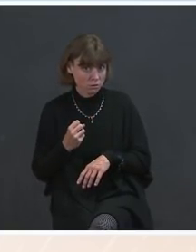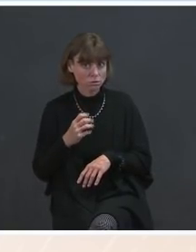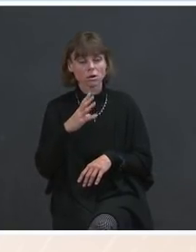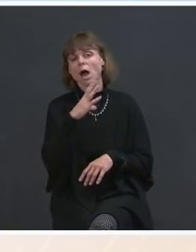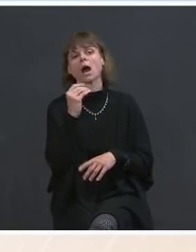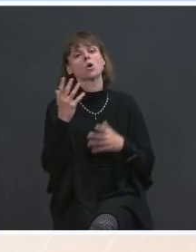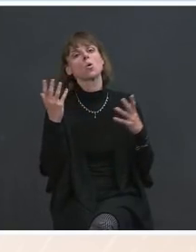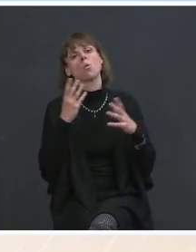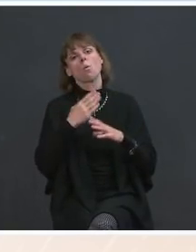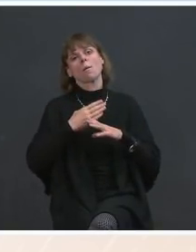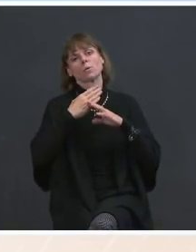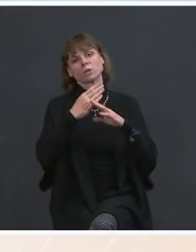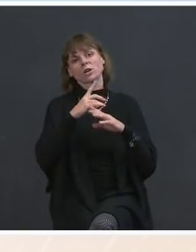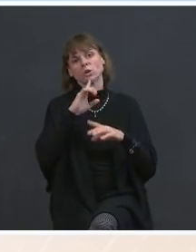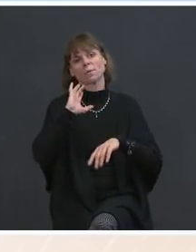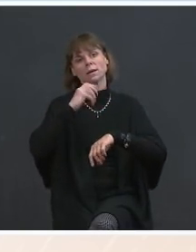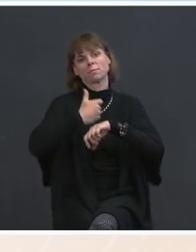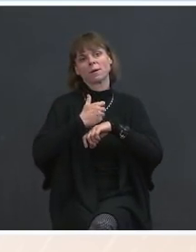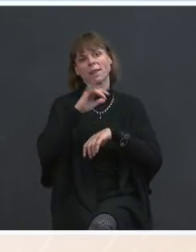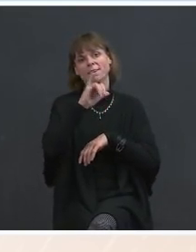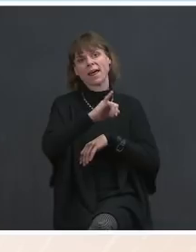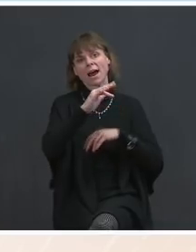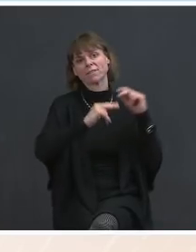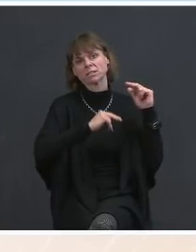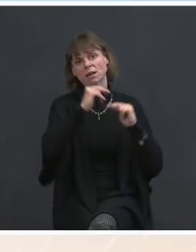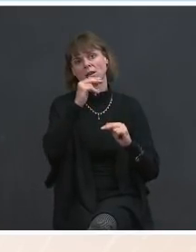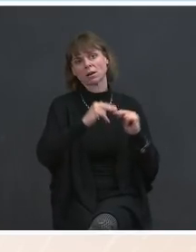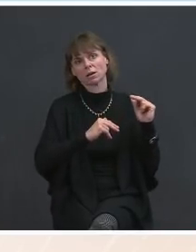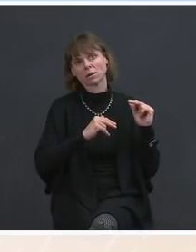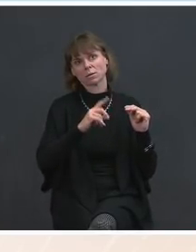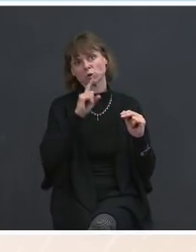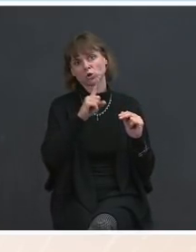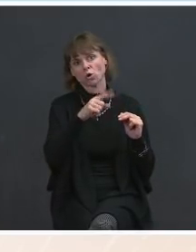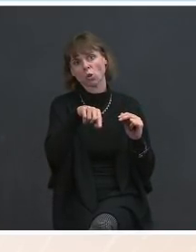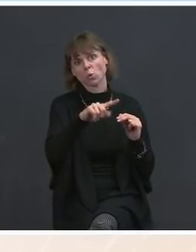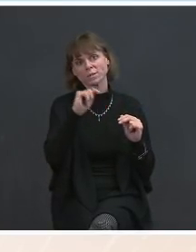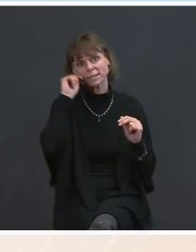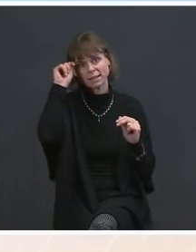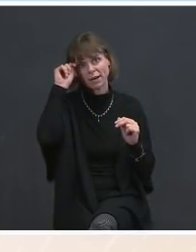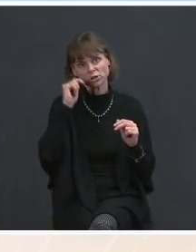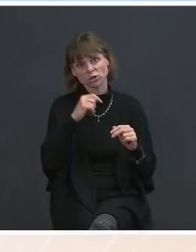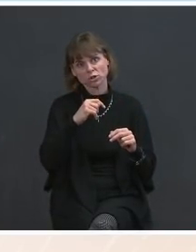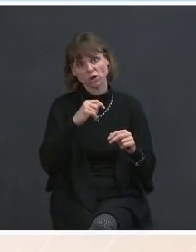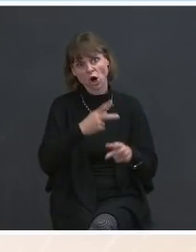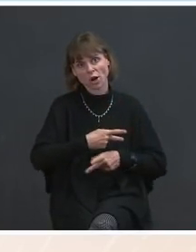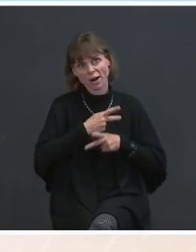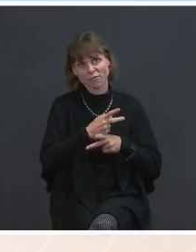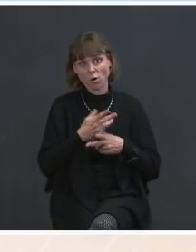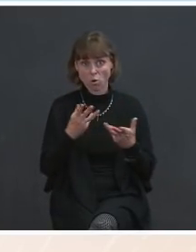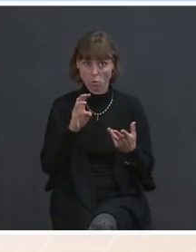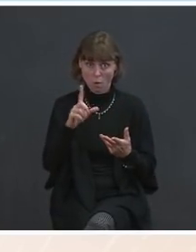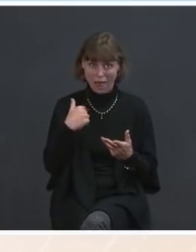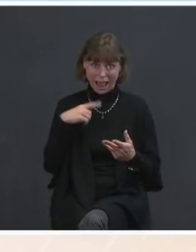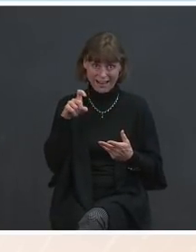are being put in place in that facility to make sure that these teenagers are cared for? Ms. Psaki: Well, I'd have to look at the specific report.